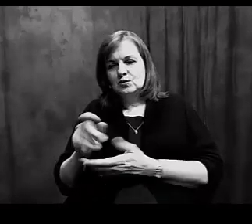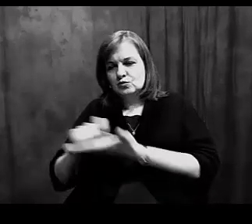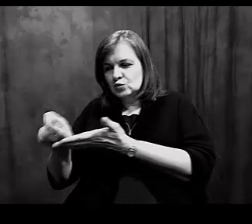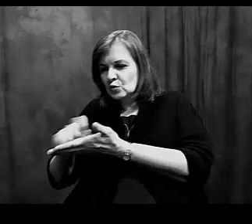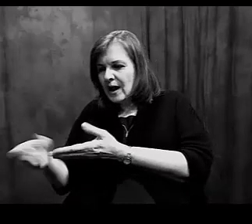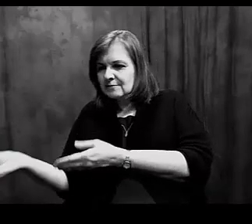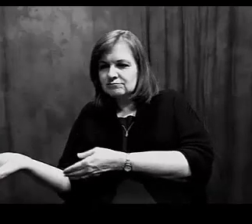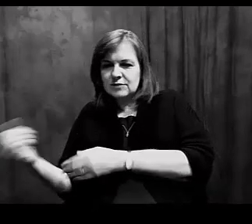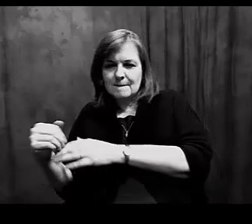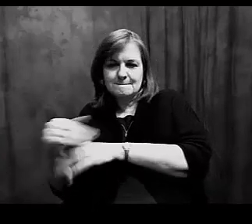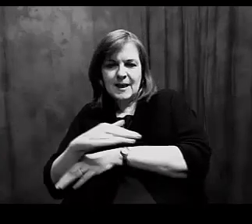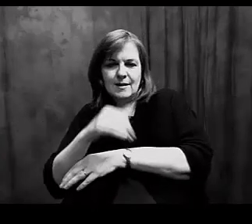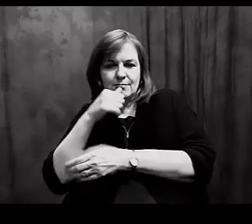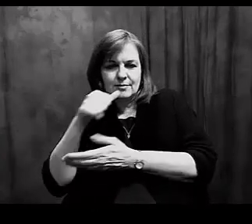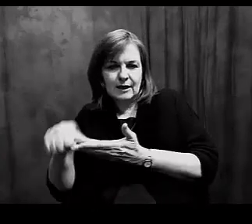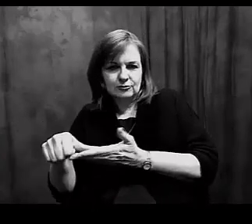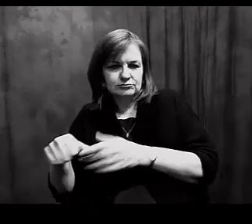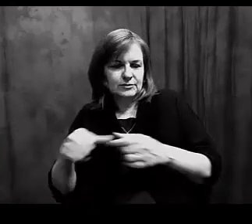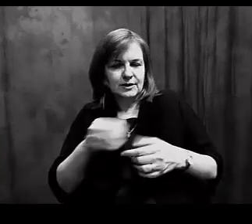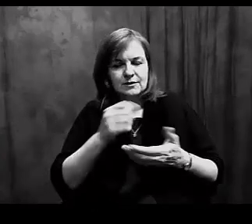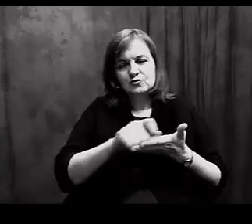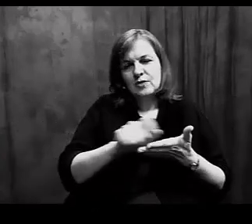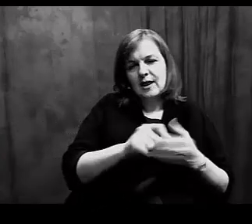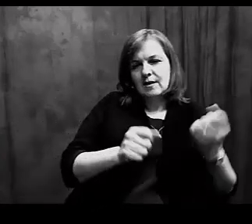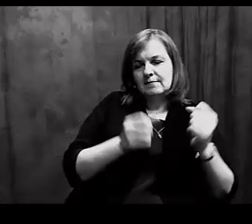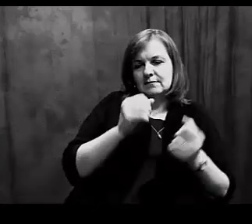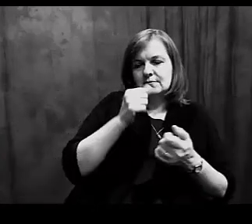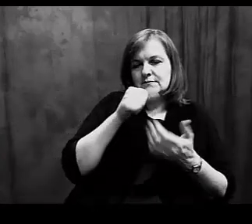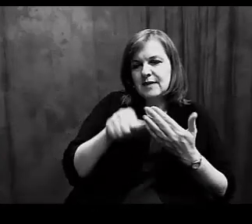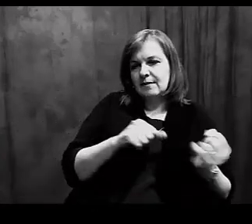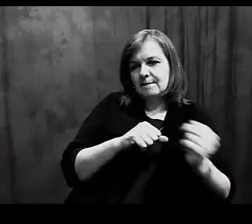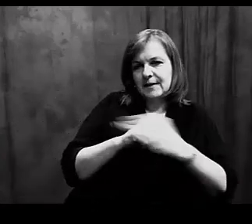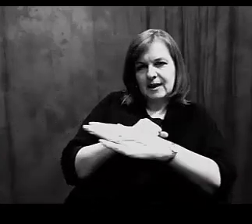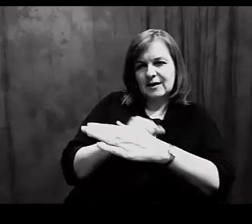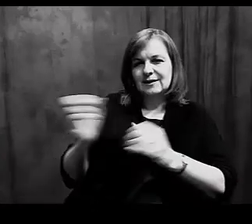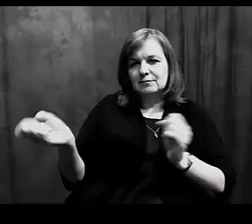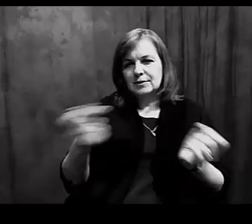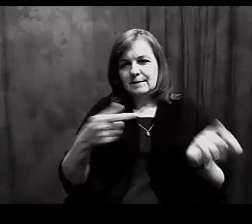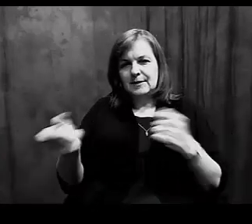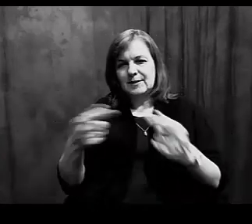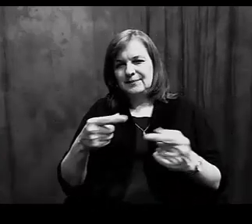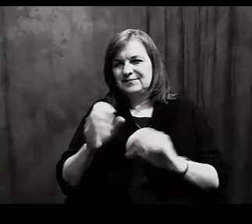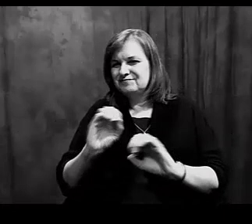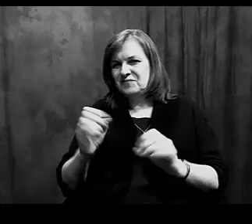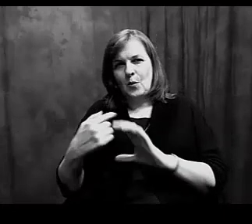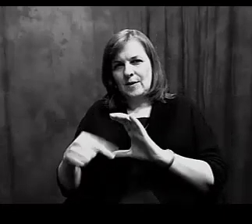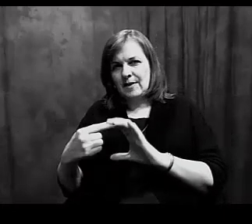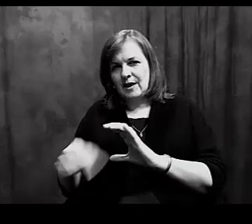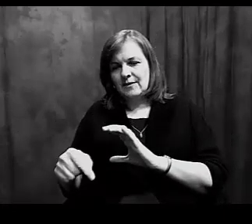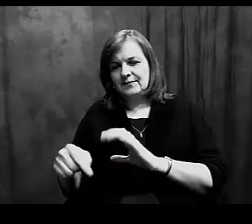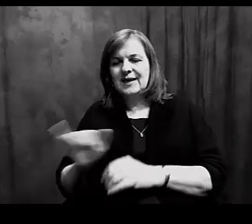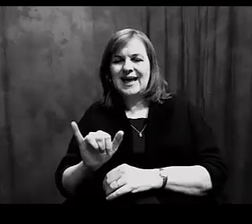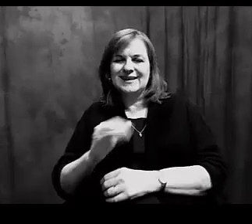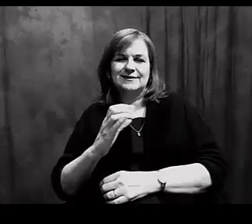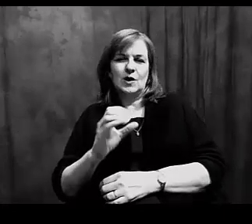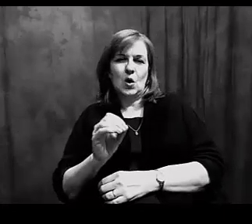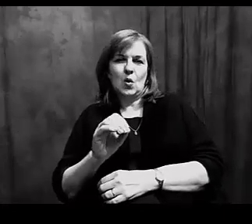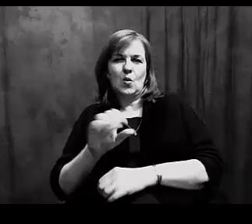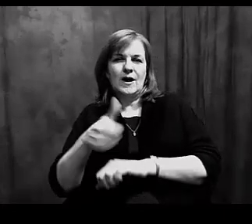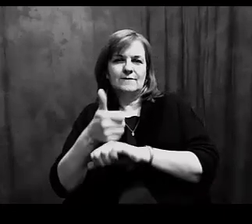spent a lot of time sending each other manuscripts in the mail this is not a time of e- mail right as cofounders we will look at their